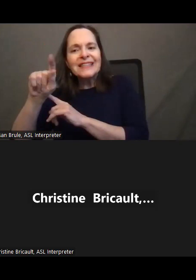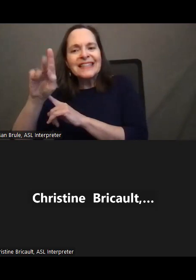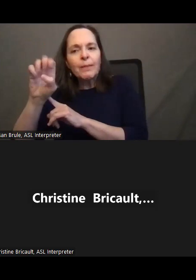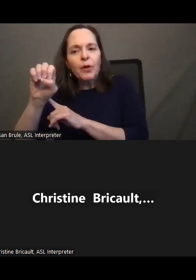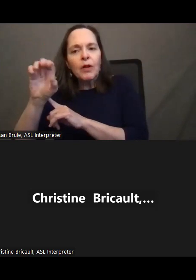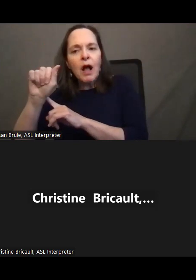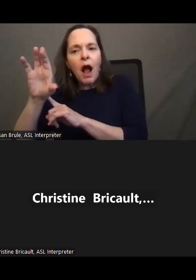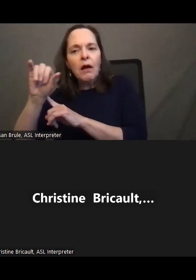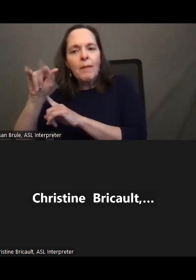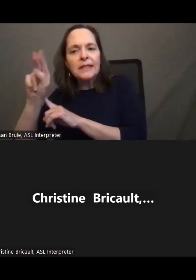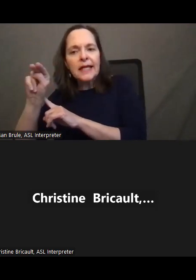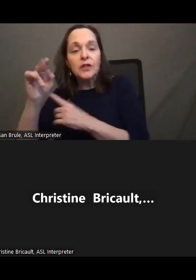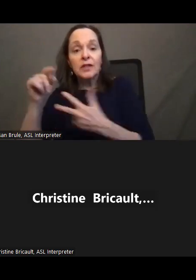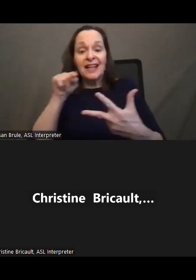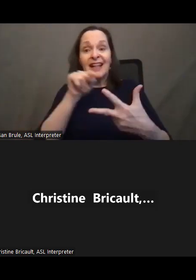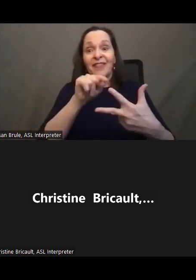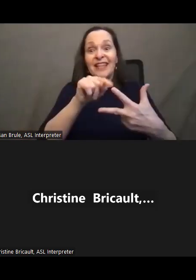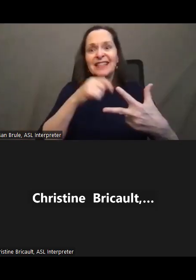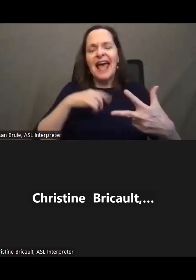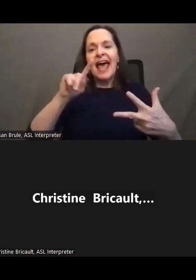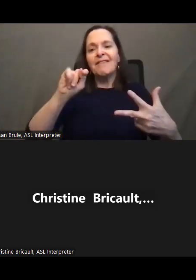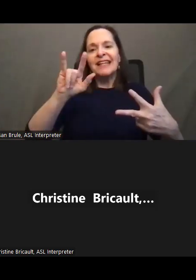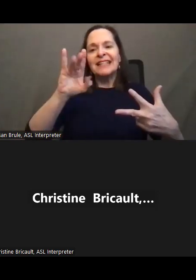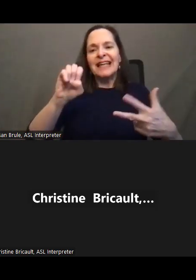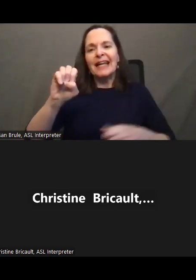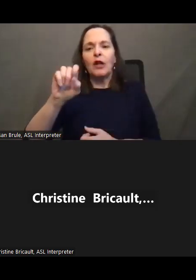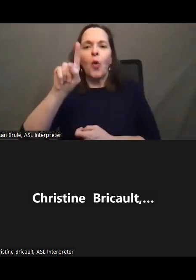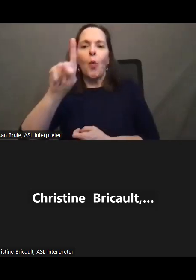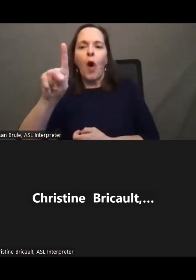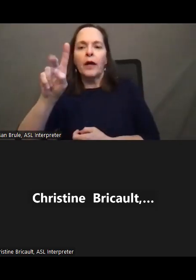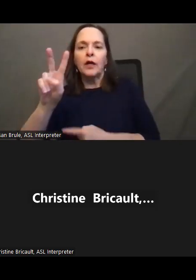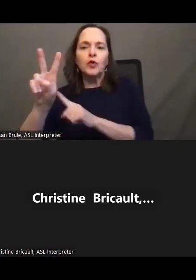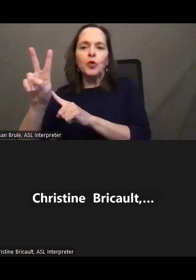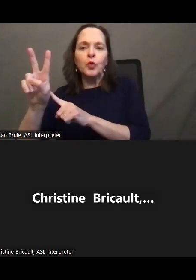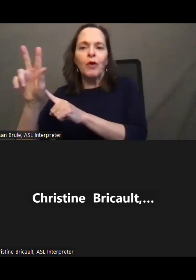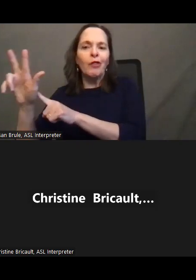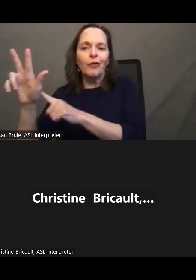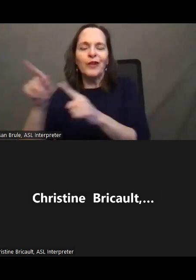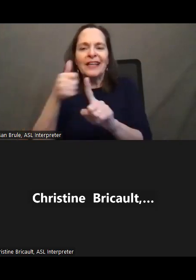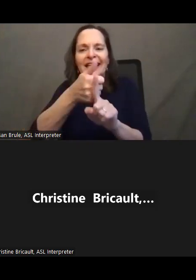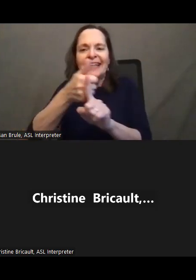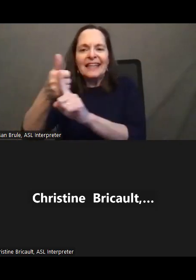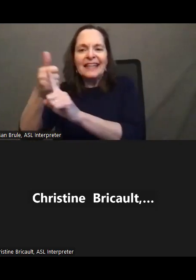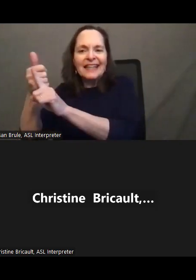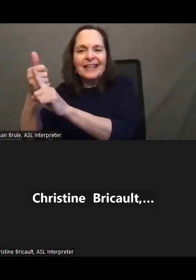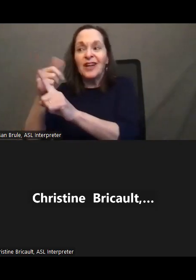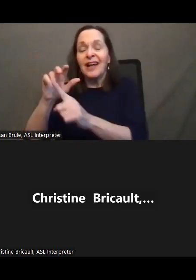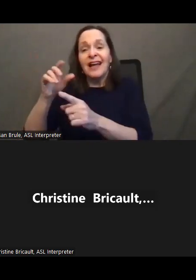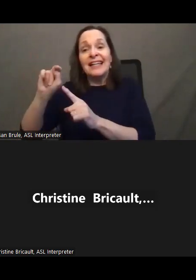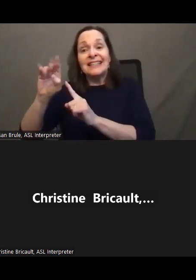We'll not talk about Title III because it's outside the scope of a municipal yard coordinator will do